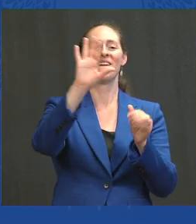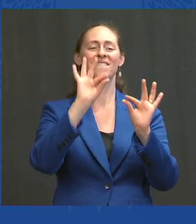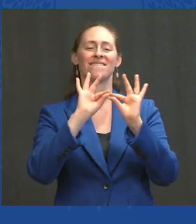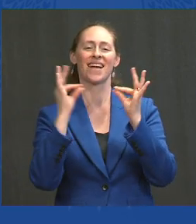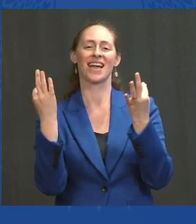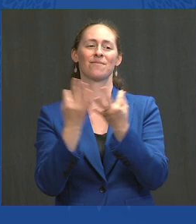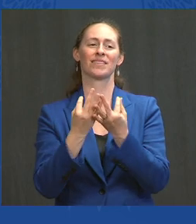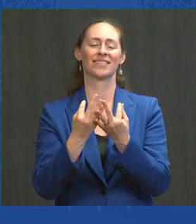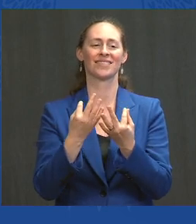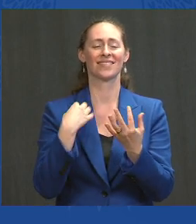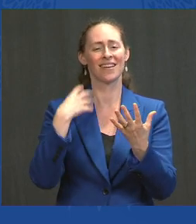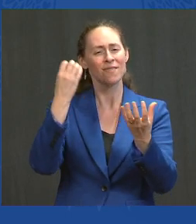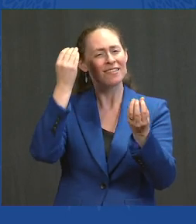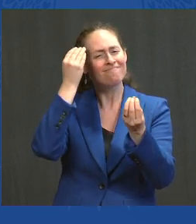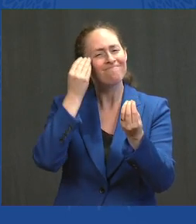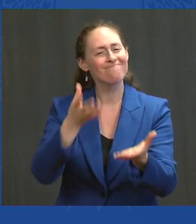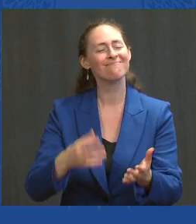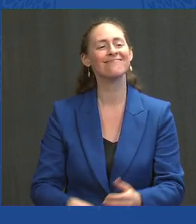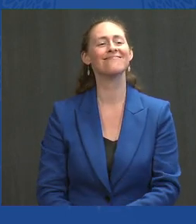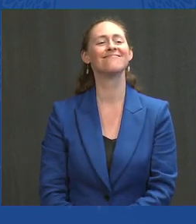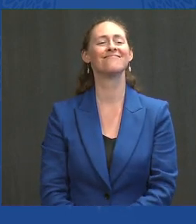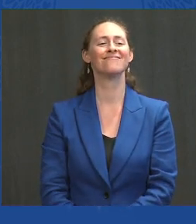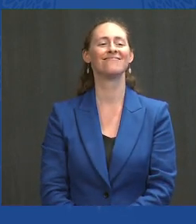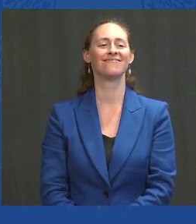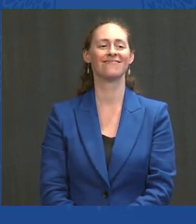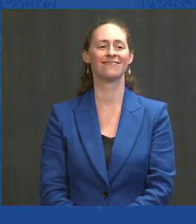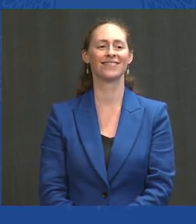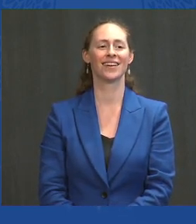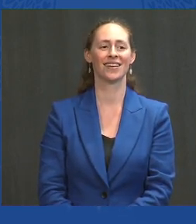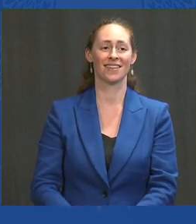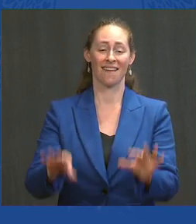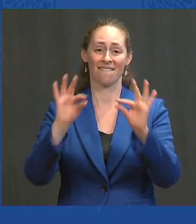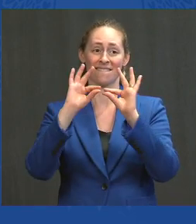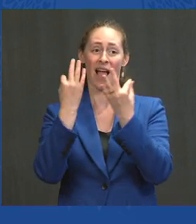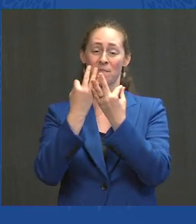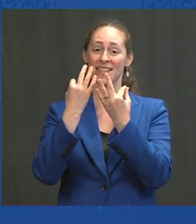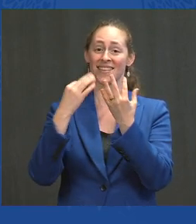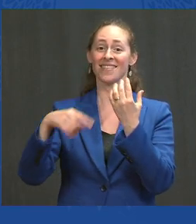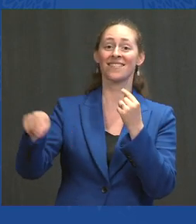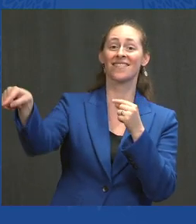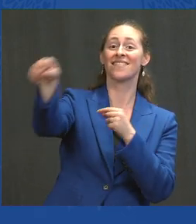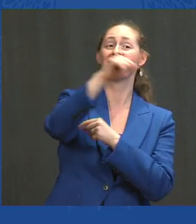that this is your day as well. I can only imagine the pride you must feel.